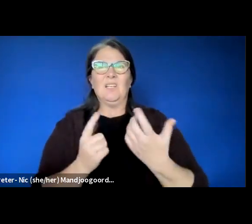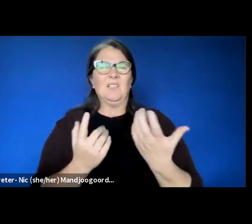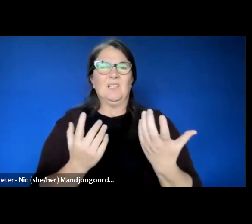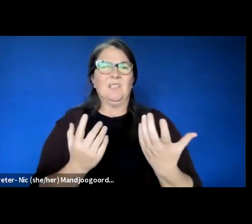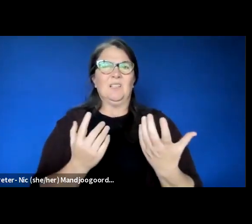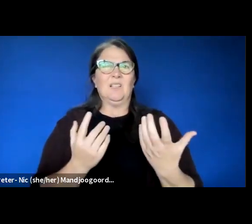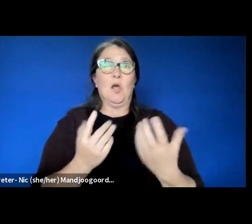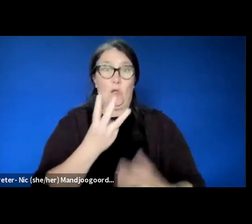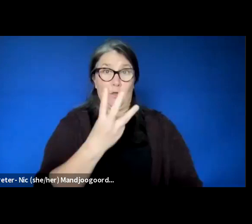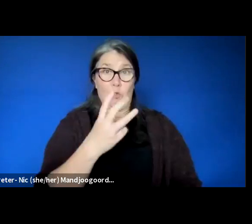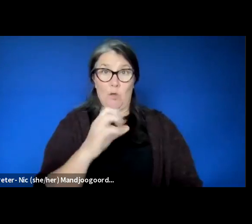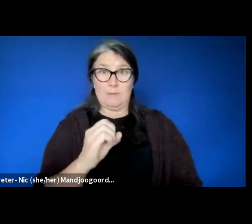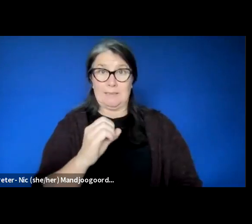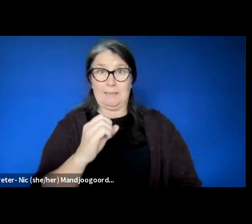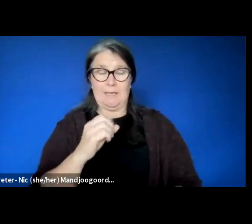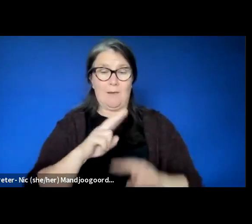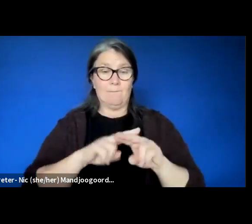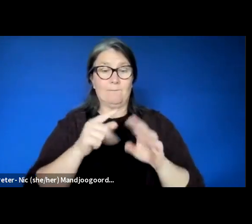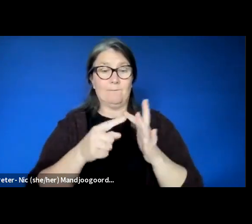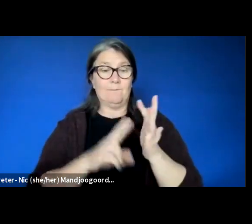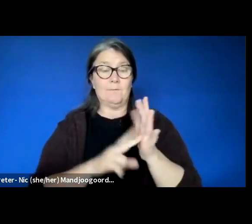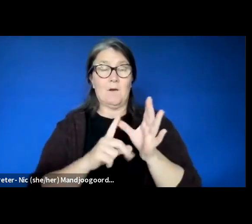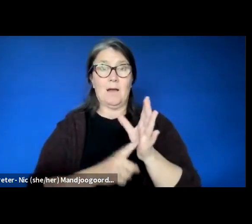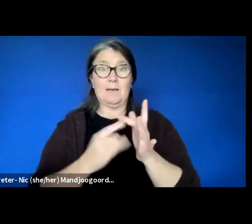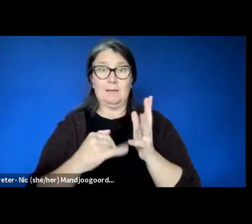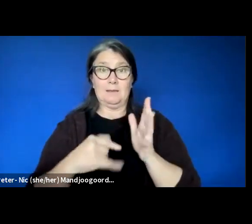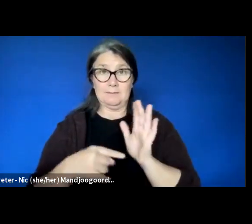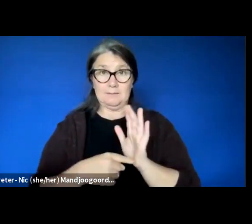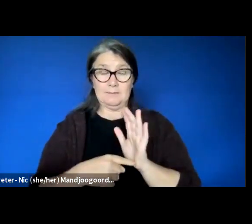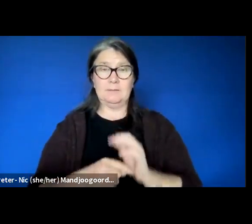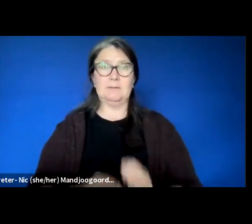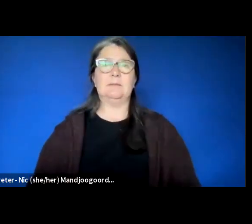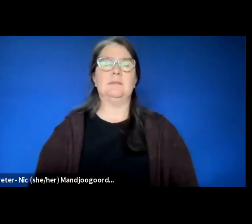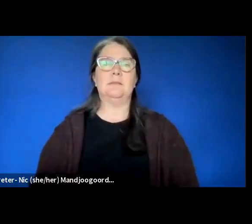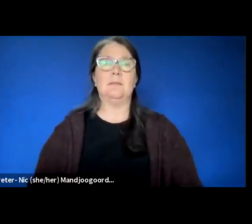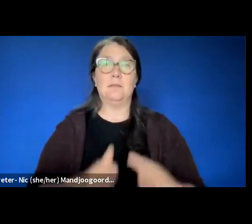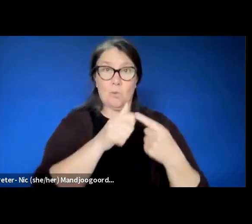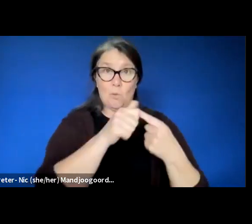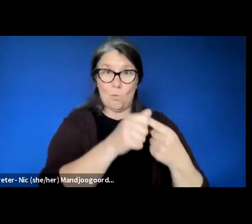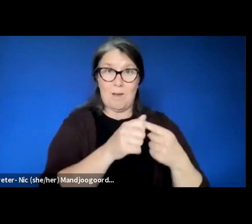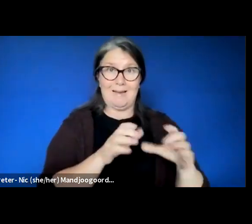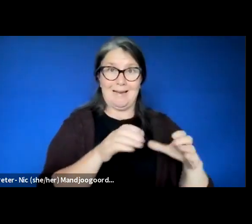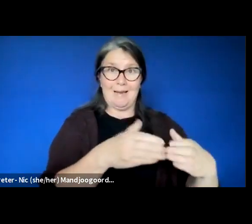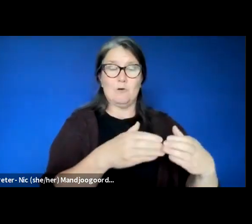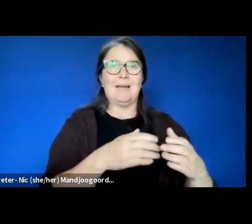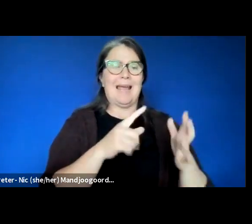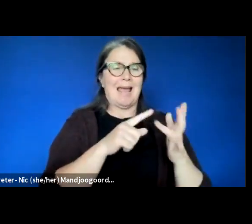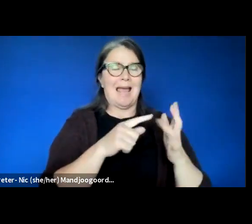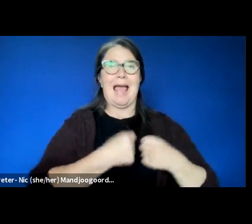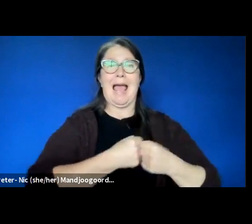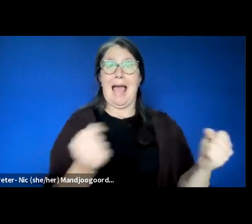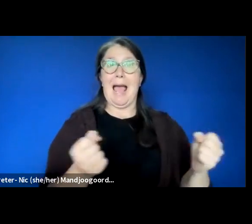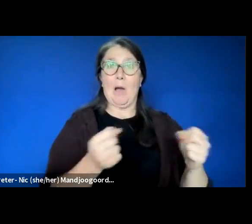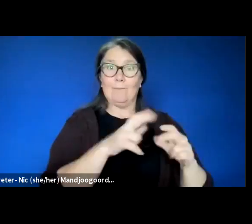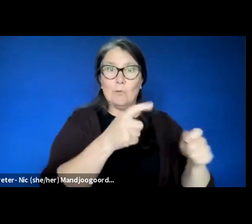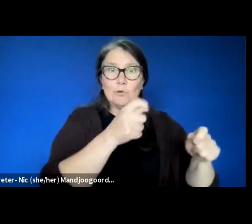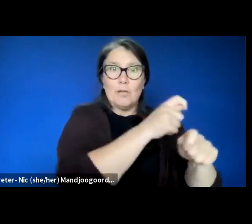These are the top scoring. engine individuals from among stuff individuals from amongst our 30 finalists in the following five categories out categories out for change. change